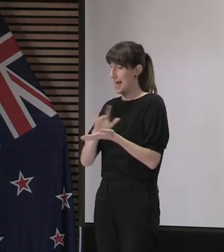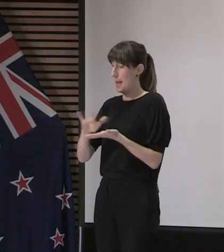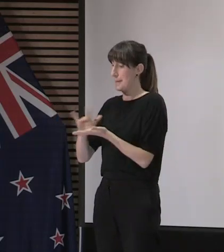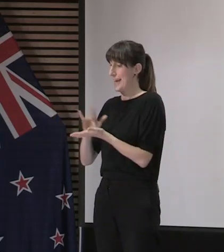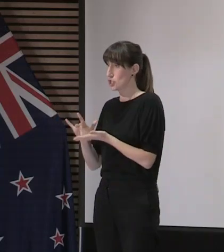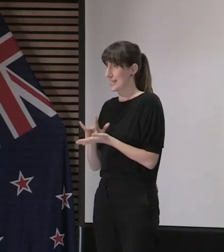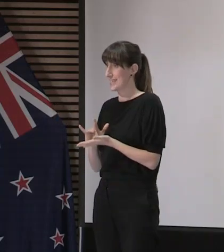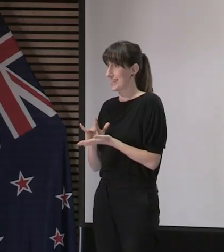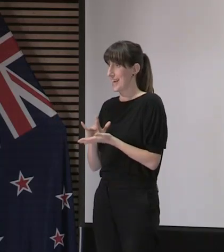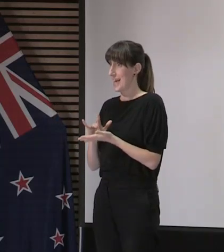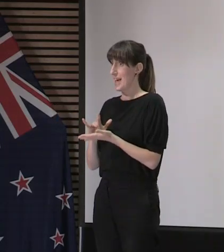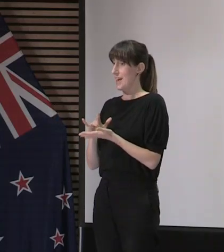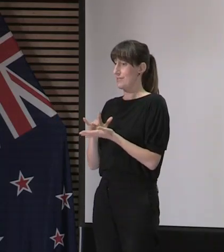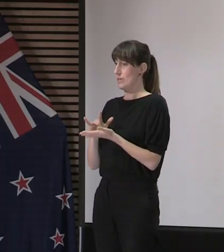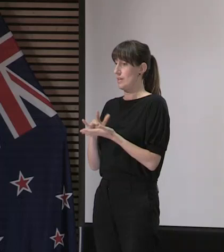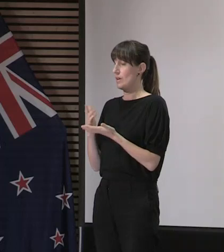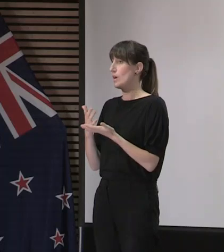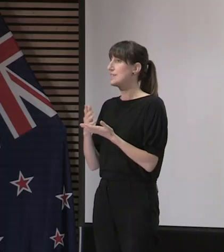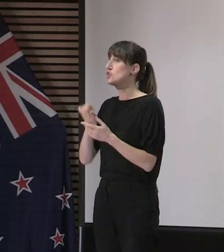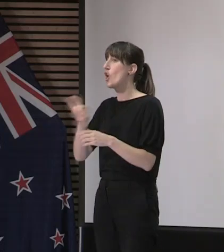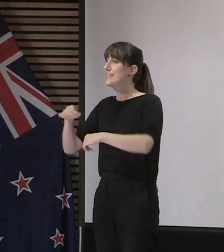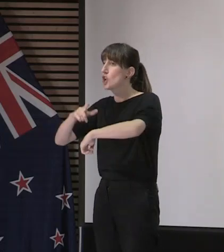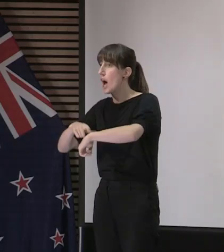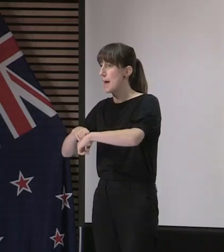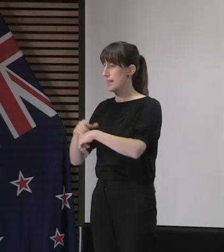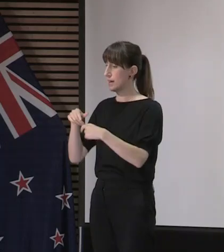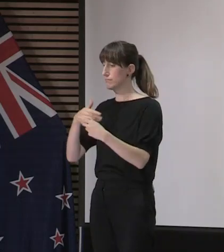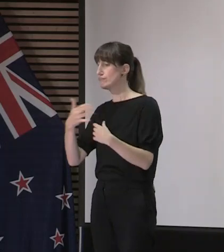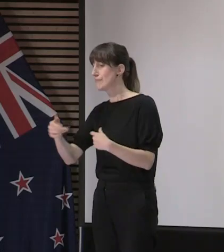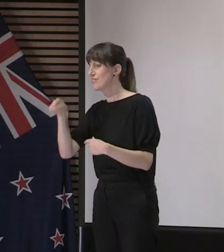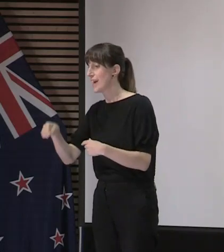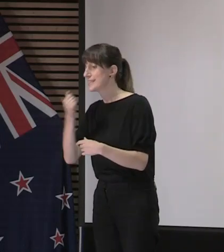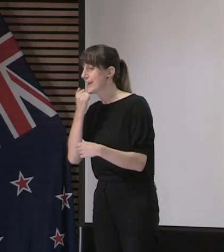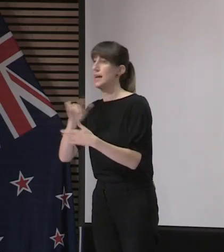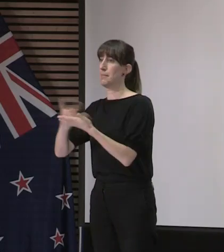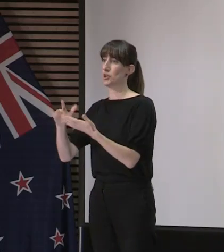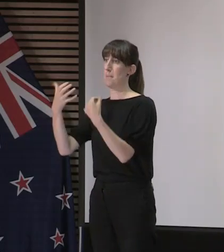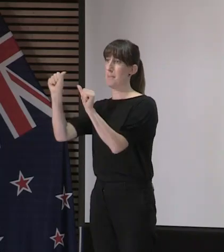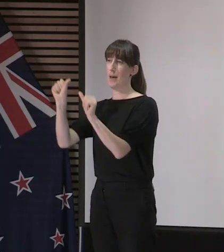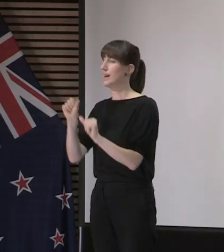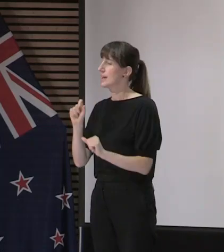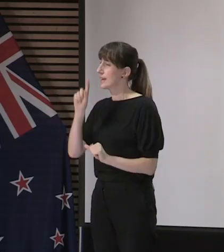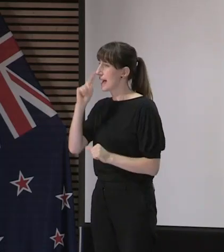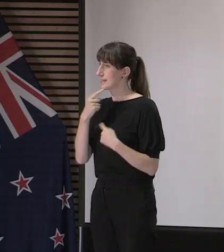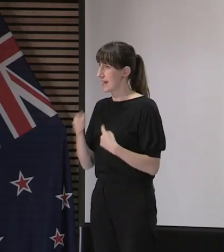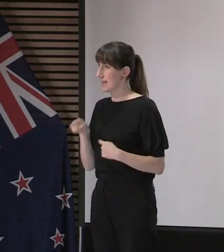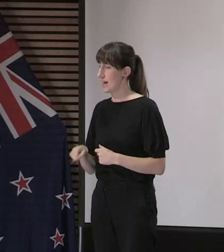not a point in time. Yesterday, I was referring to Alert Level 4. We had achieved